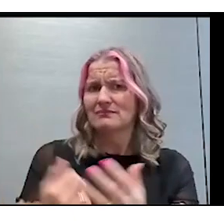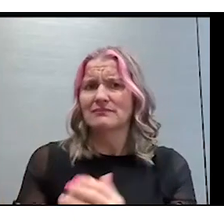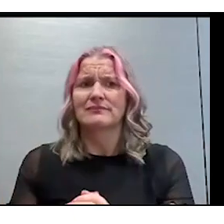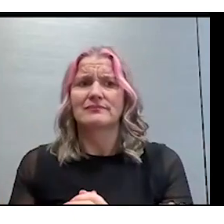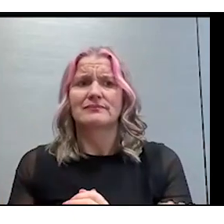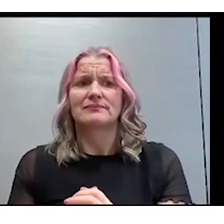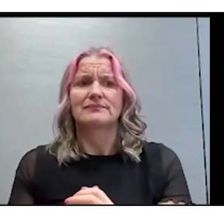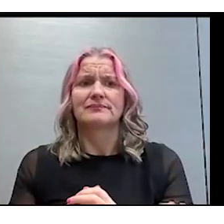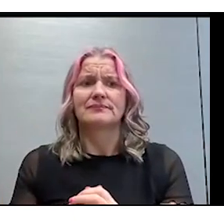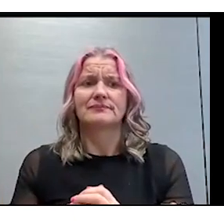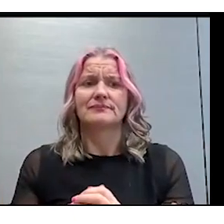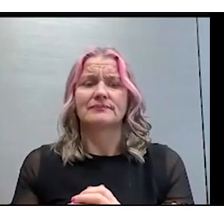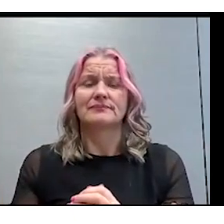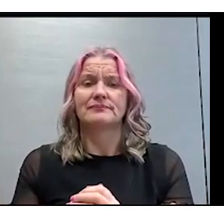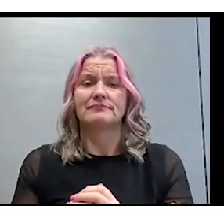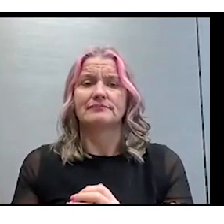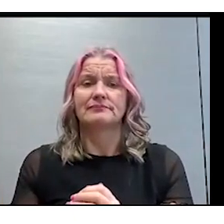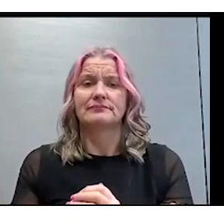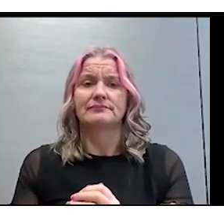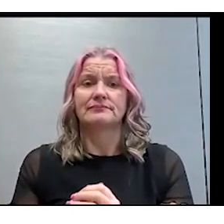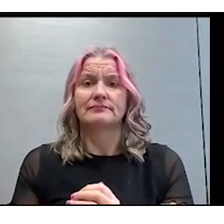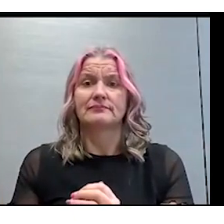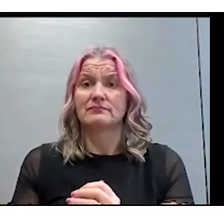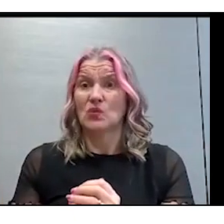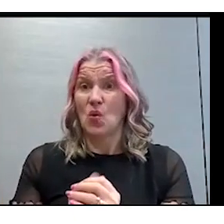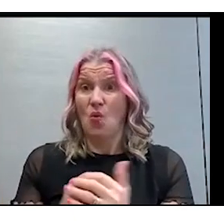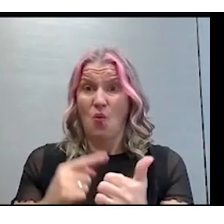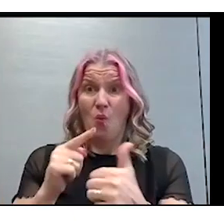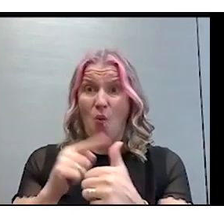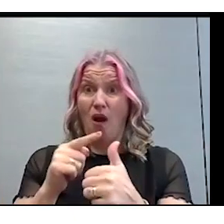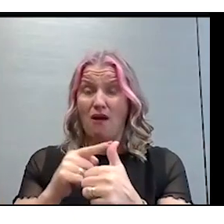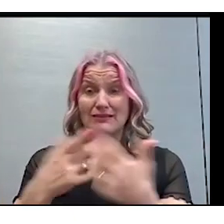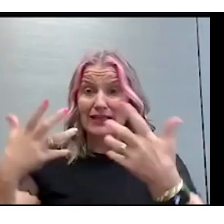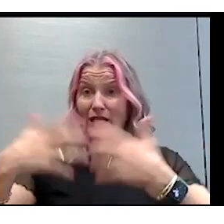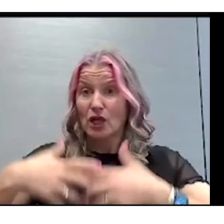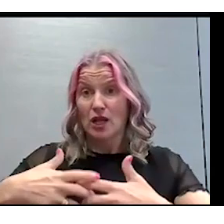Well, because one, this technology is here to stay.